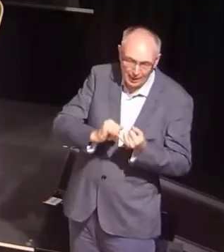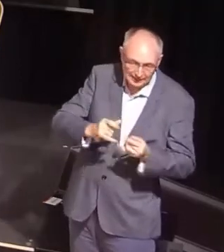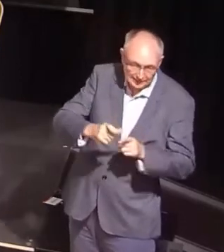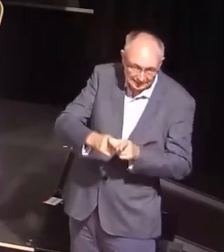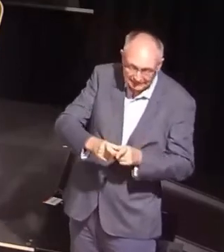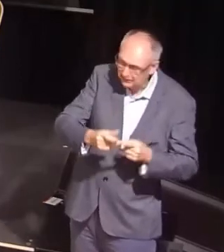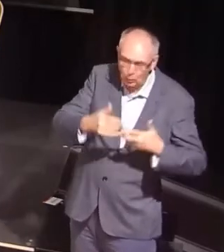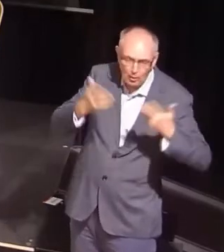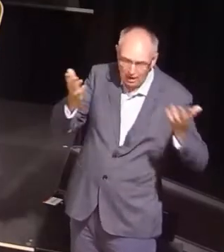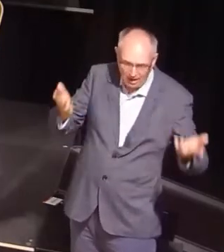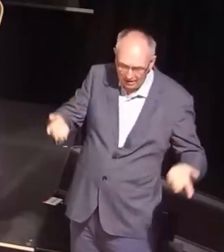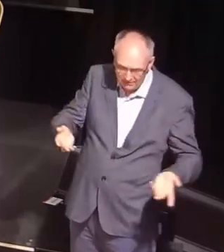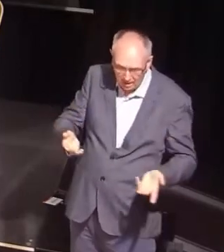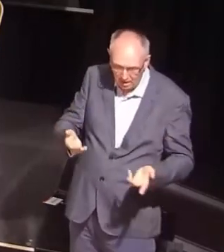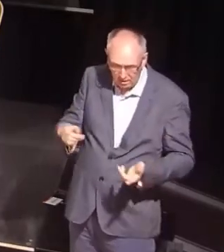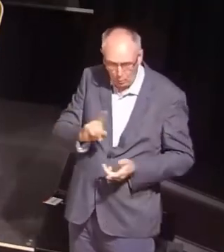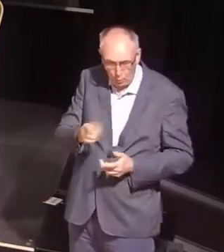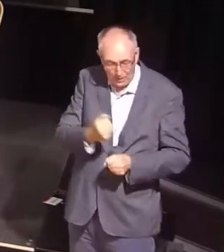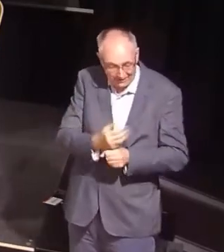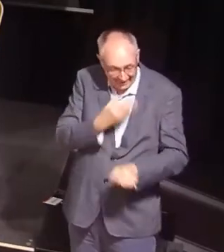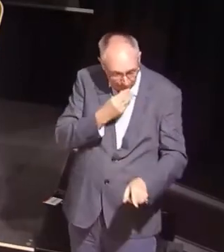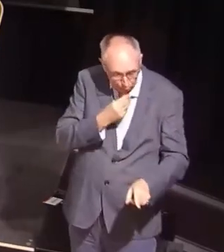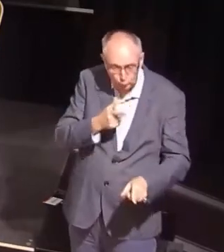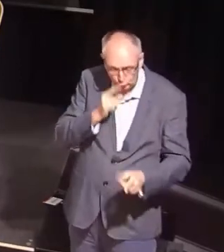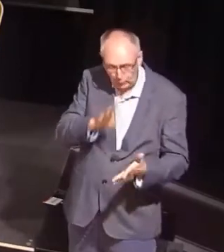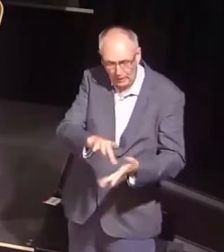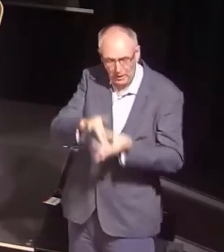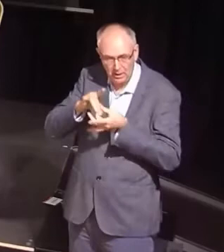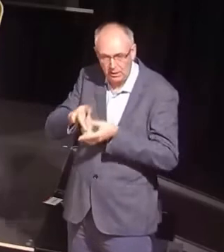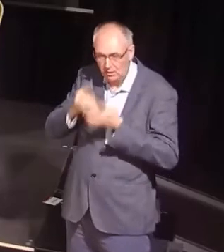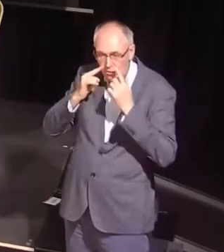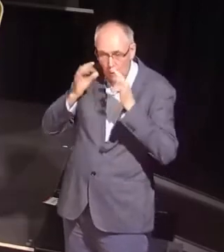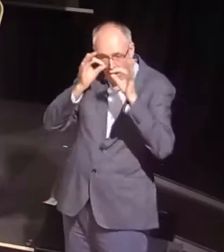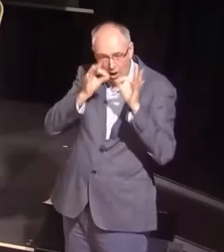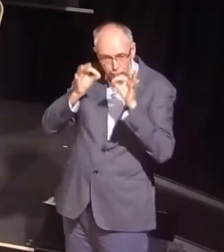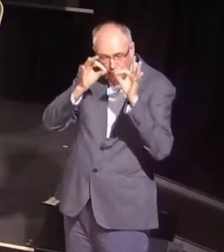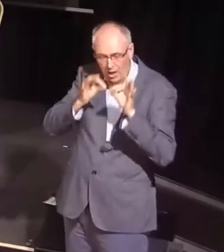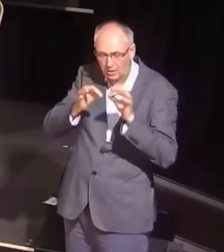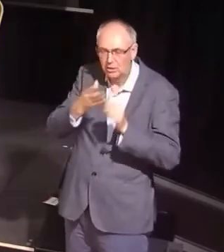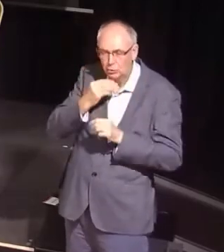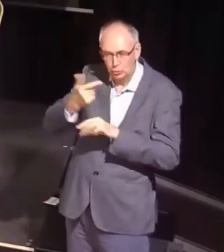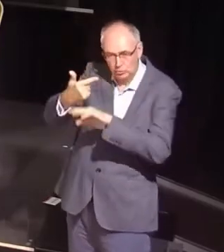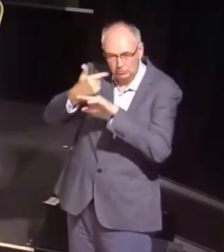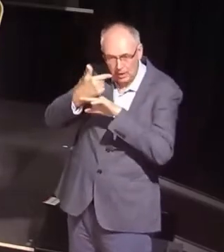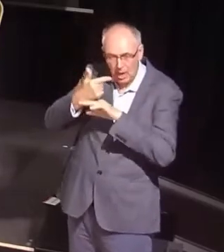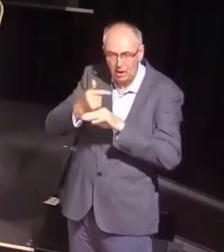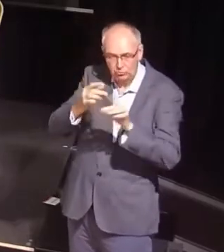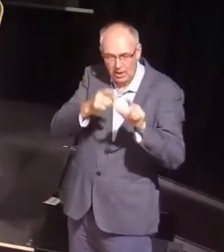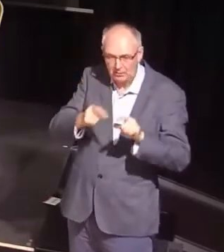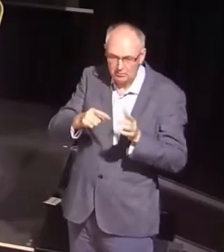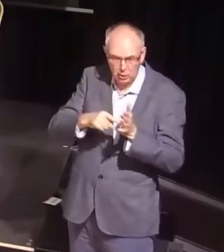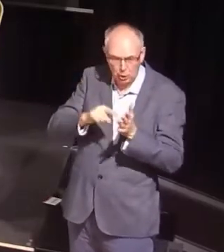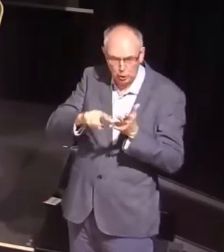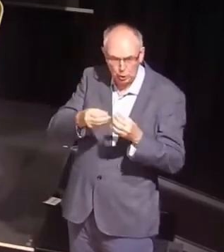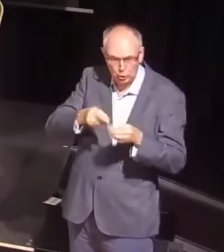whatever the game is wanting we then give. And then we use an eye-tracking camera like the Tobii 4C, that's what we use in our centre